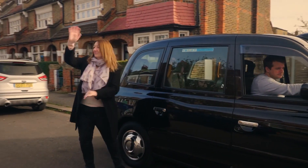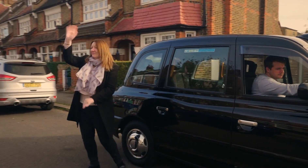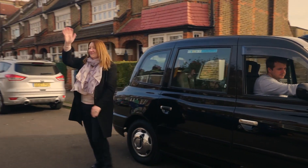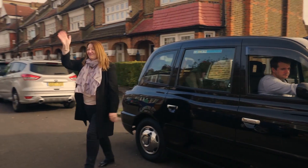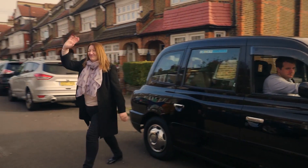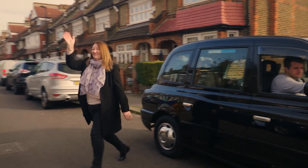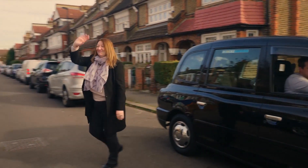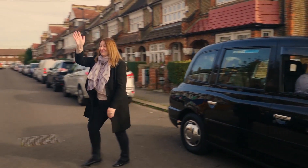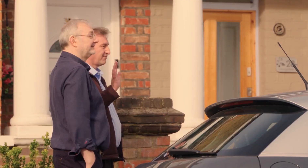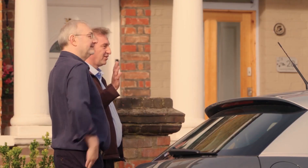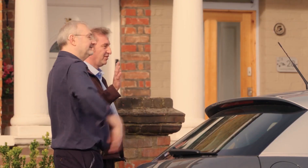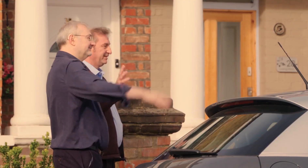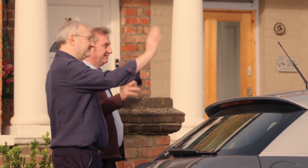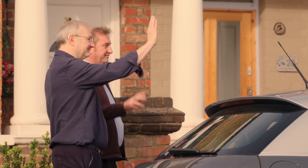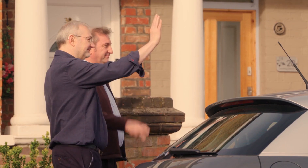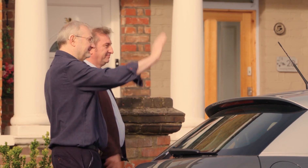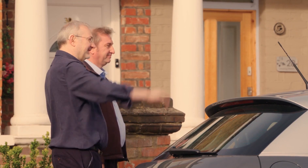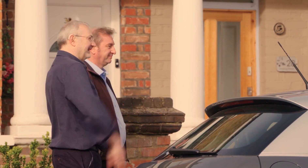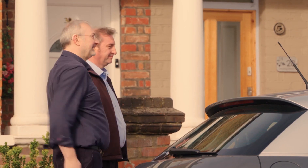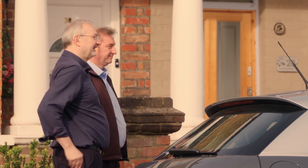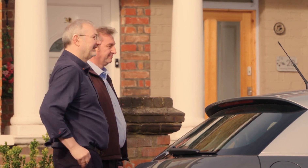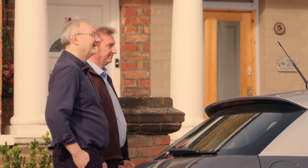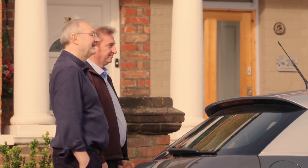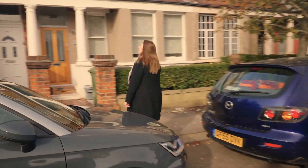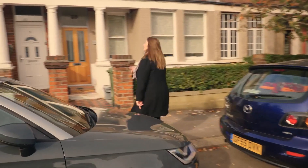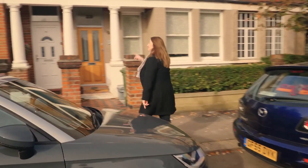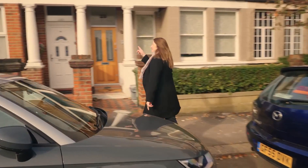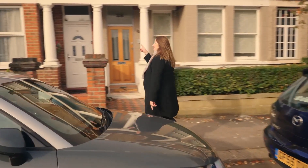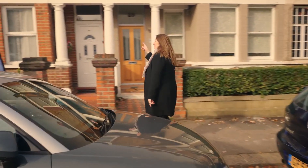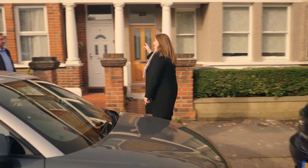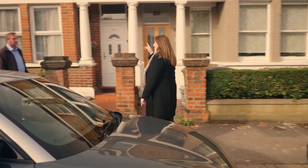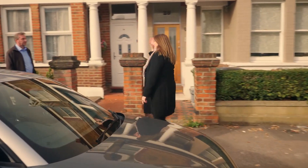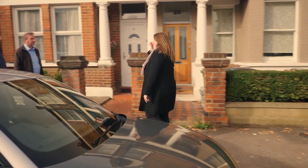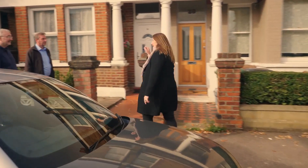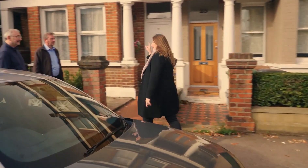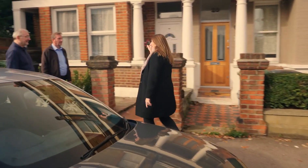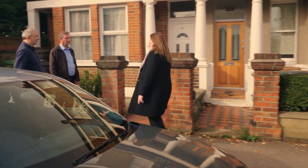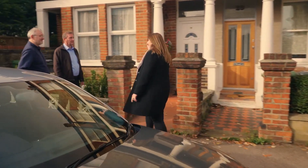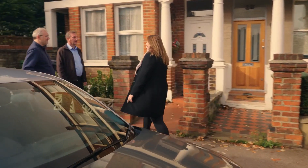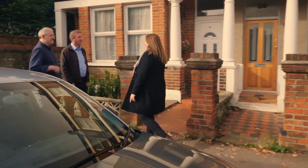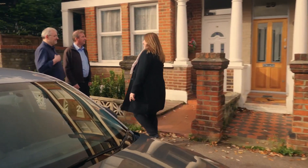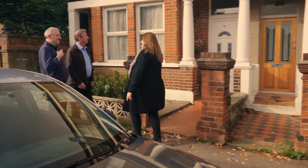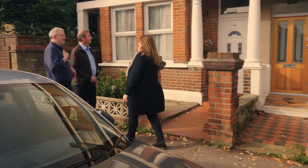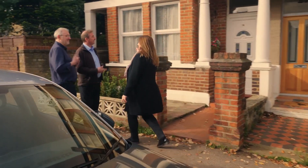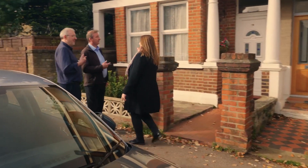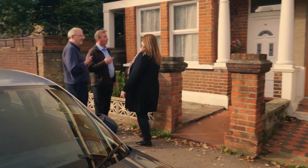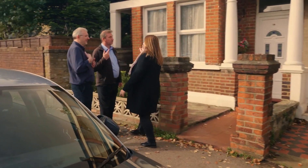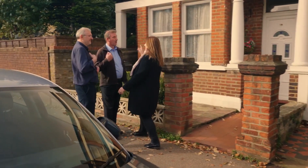Hello! - Hi. Do you remember this place? - I don't, no.